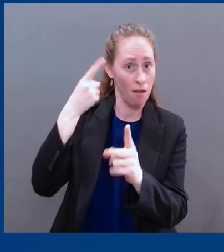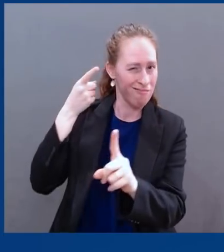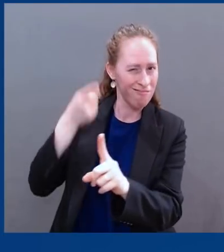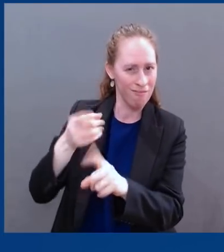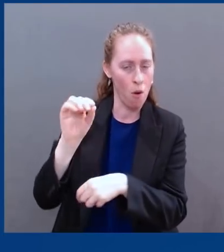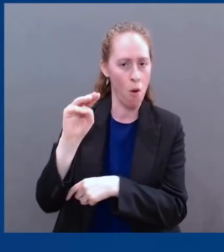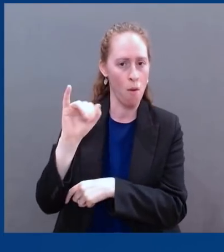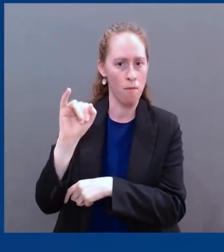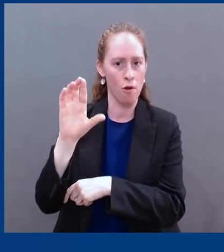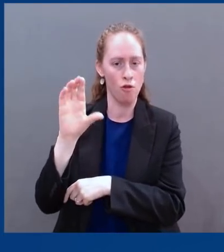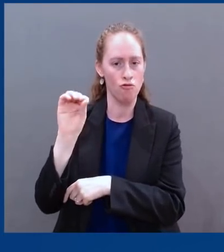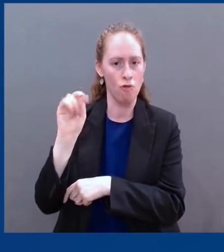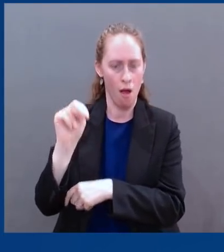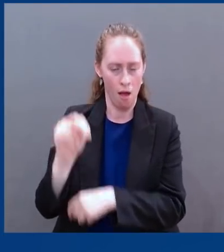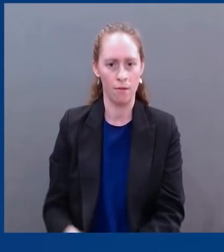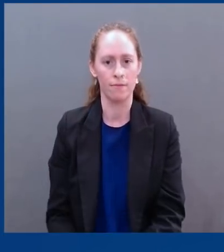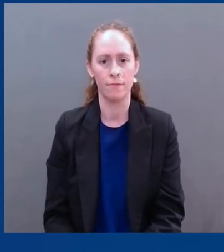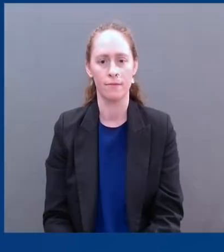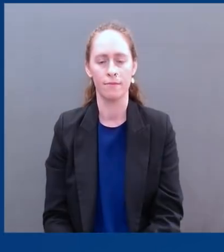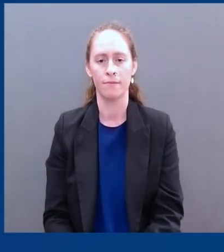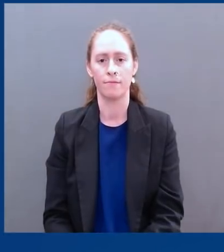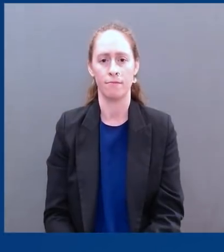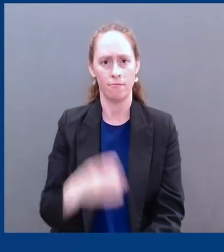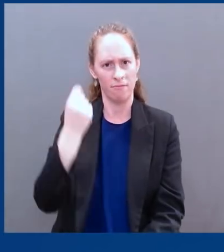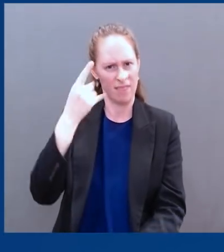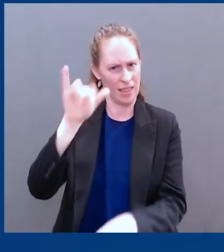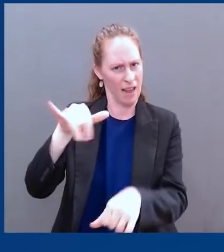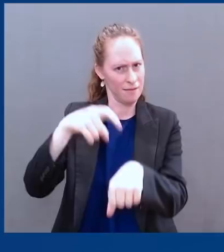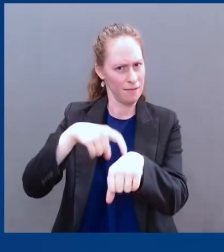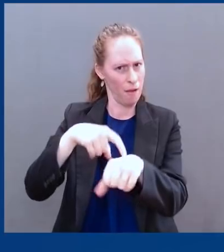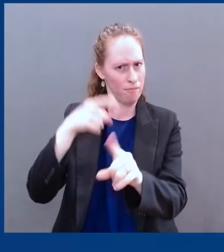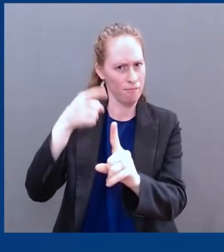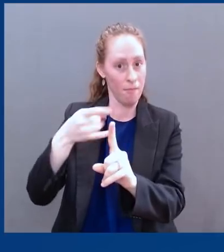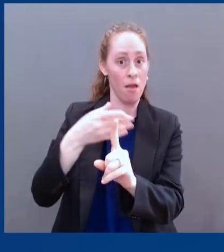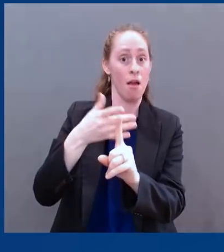because several of the others -- for example, some of the monoclonal antibodies --